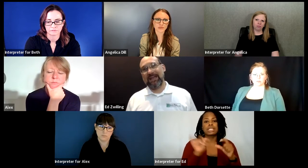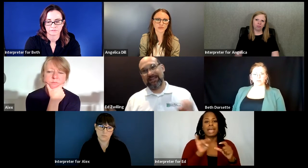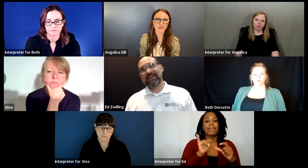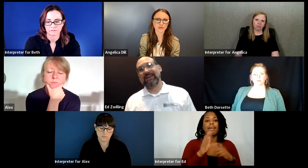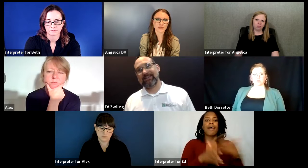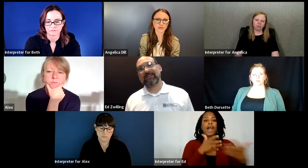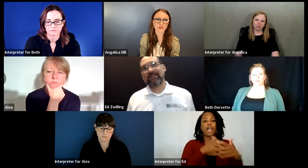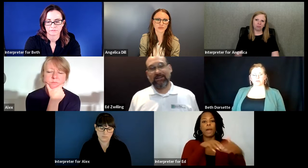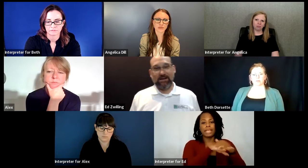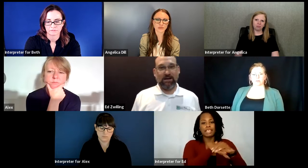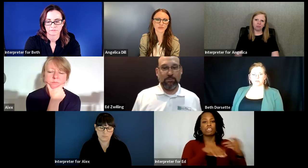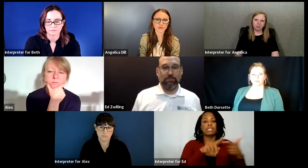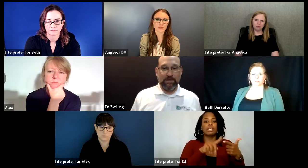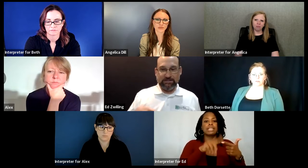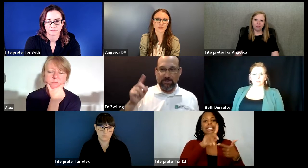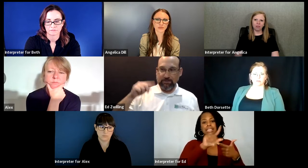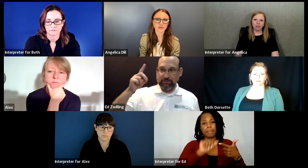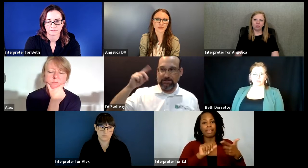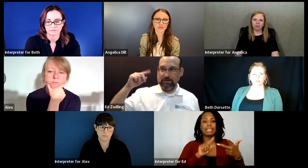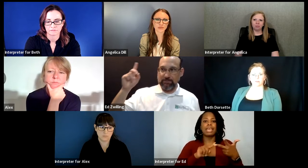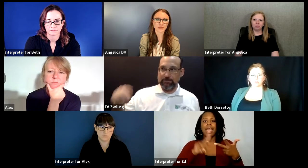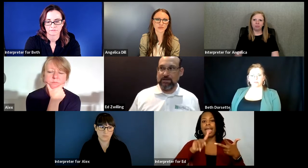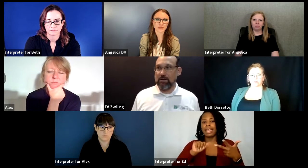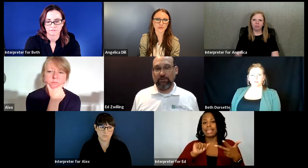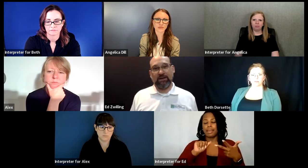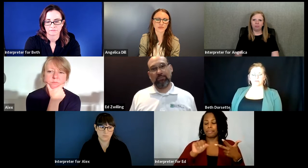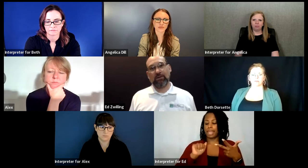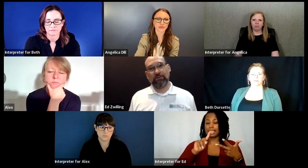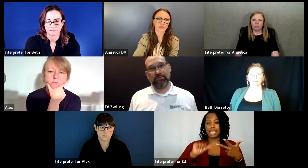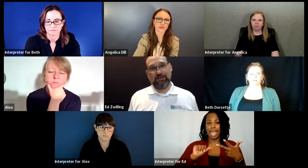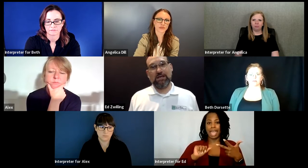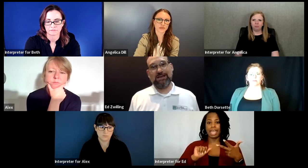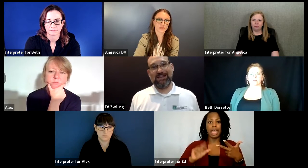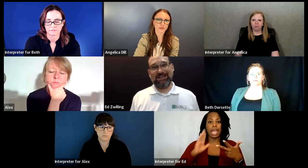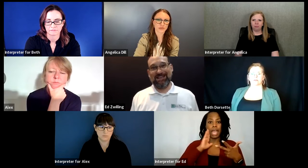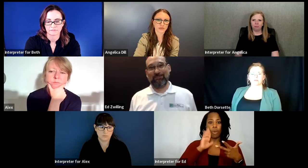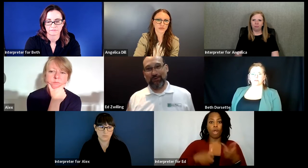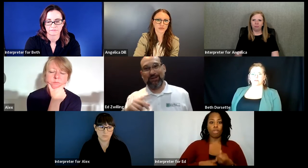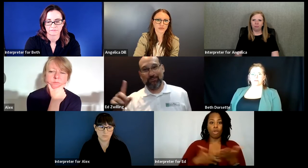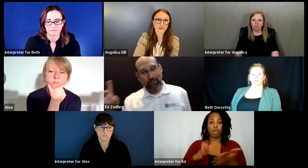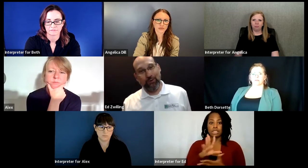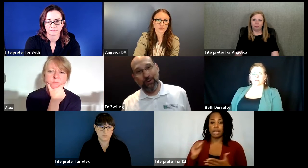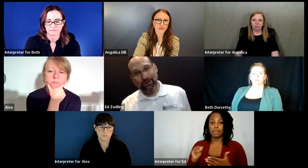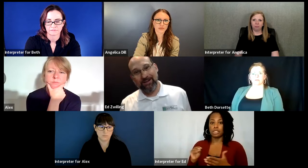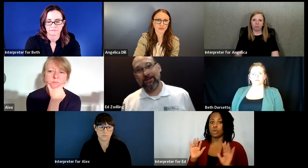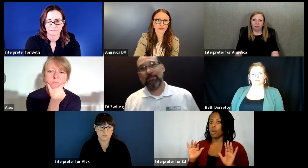and the ADA, that's going to set off a lot of bells with the employer.